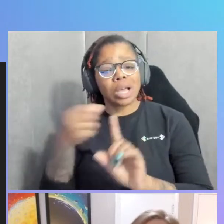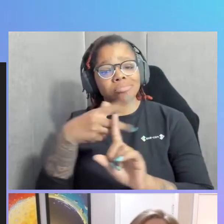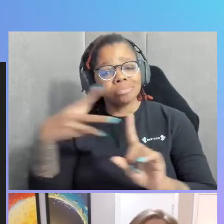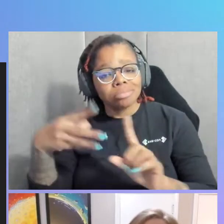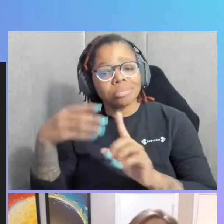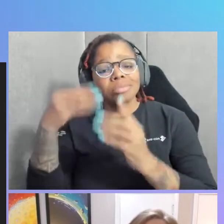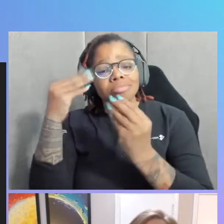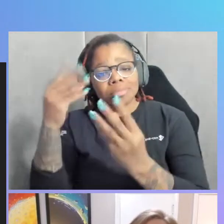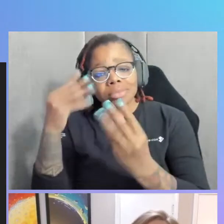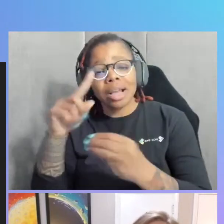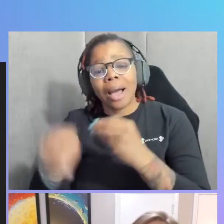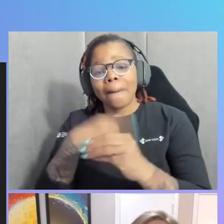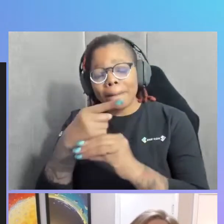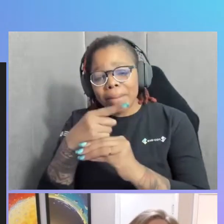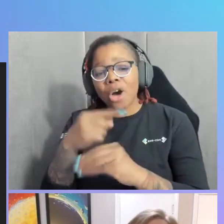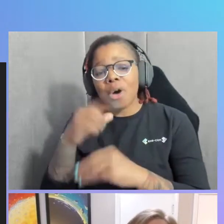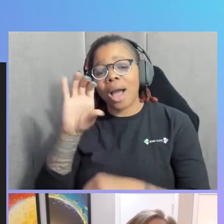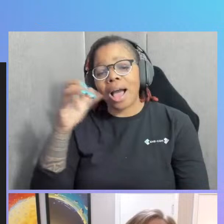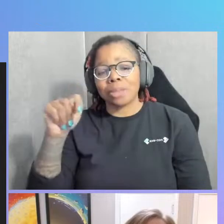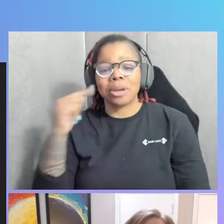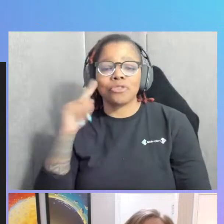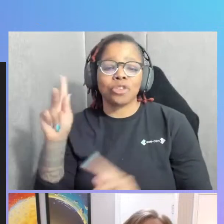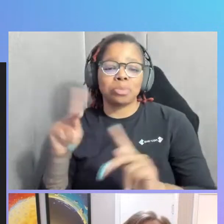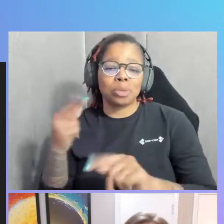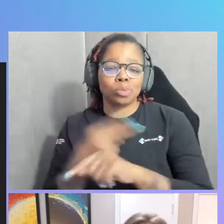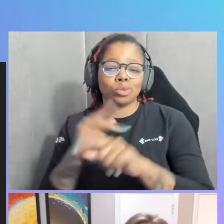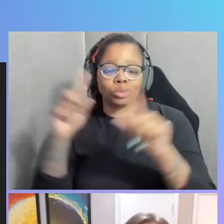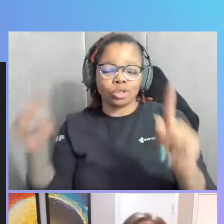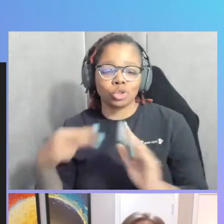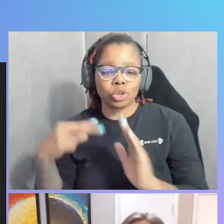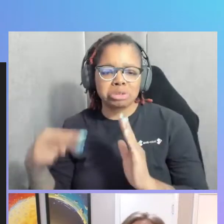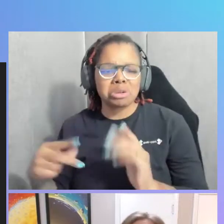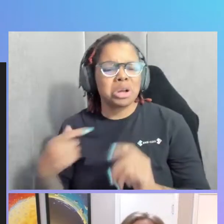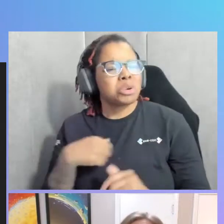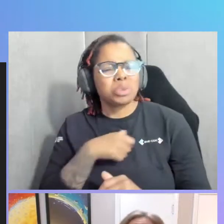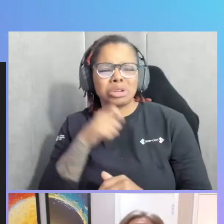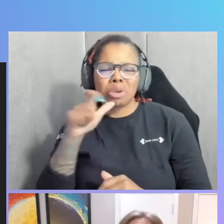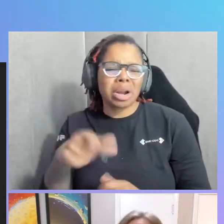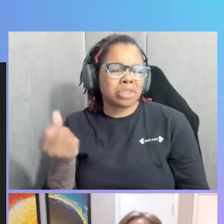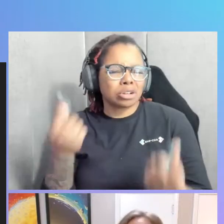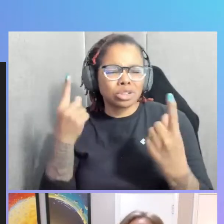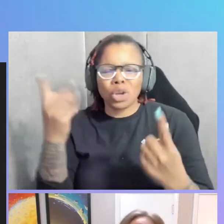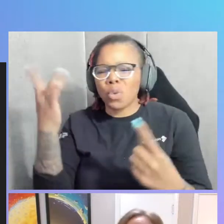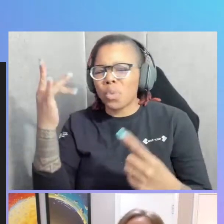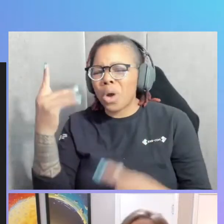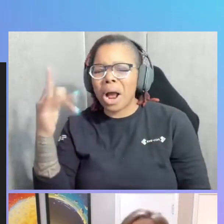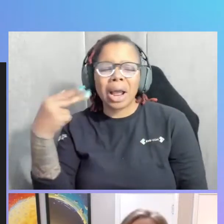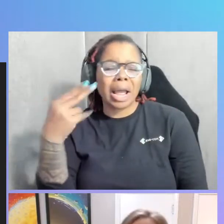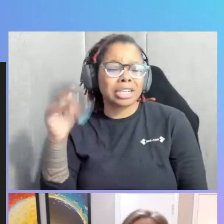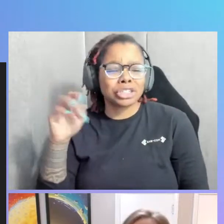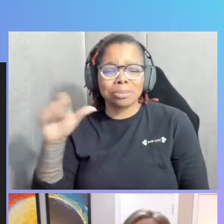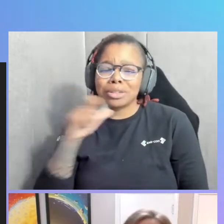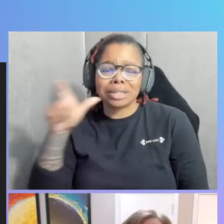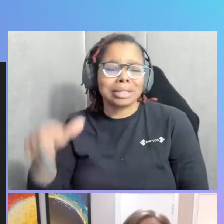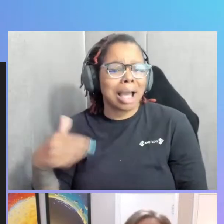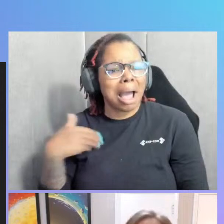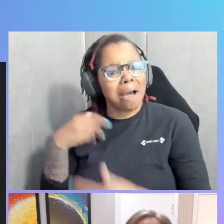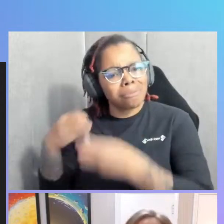screen reader users, we don't really need to understand why the HTML does not have all of